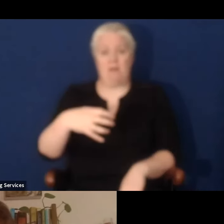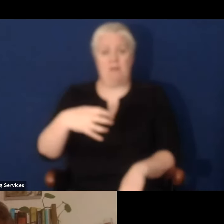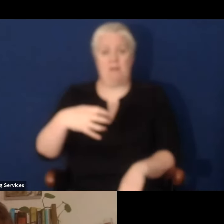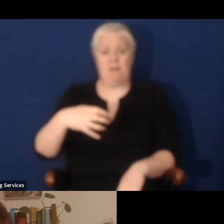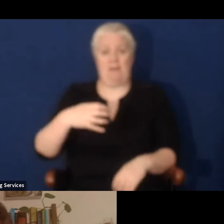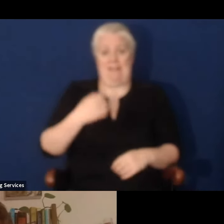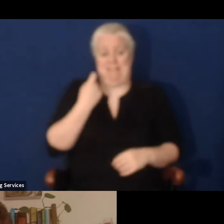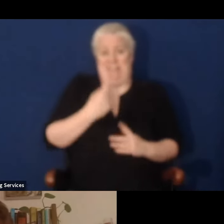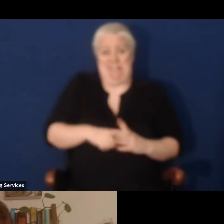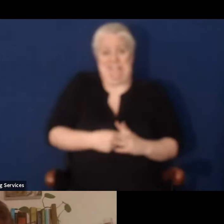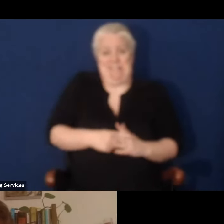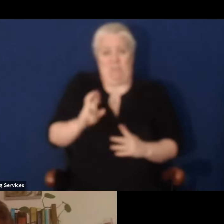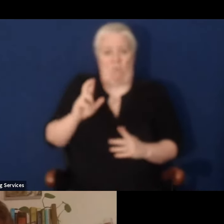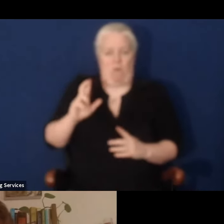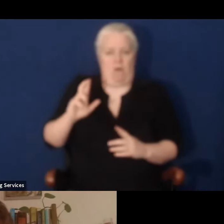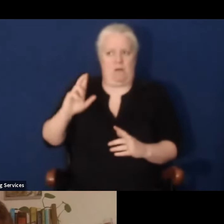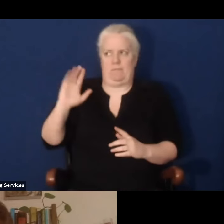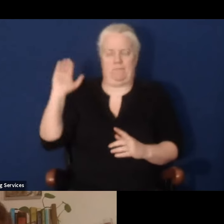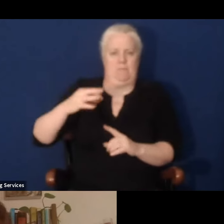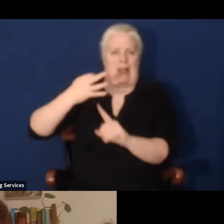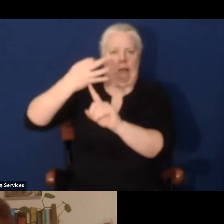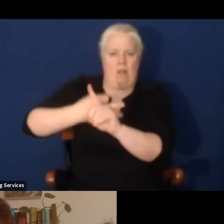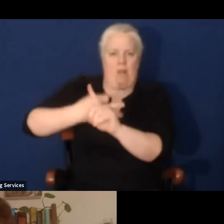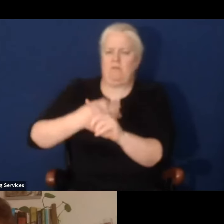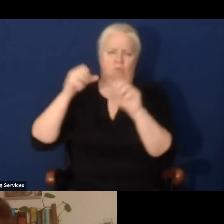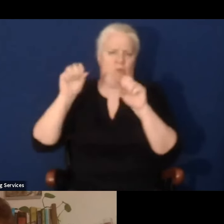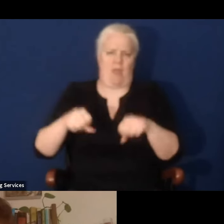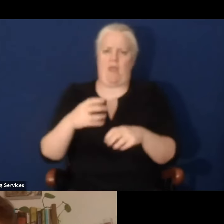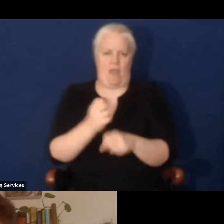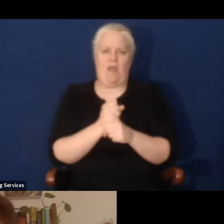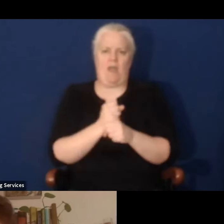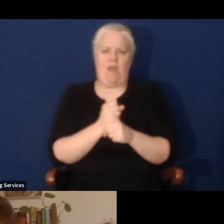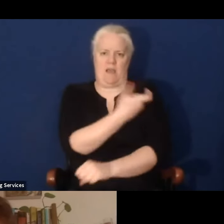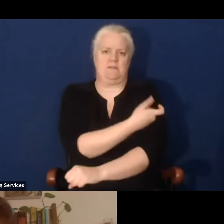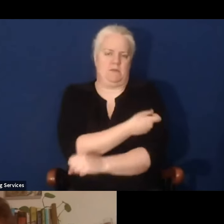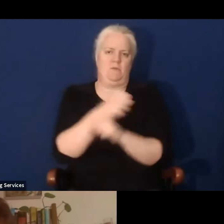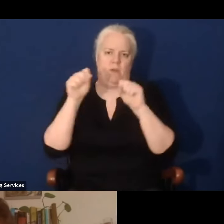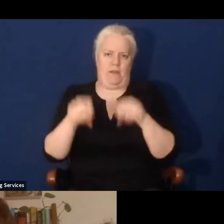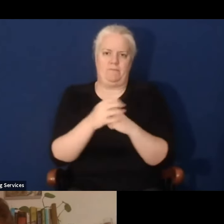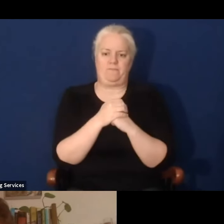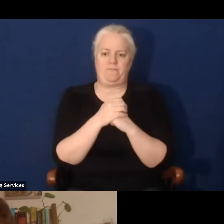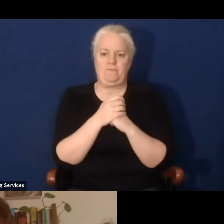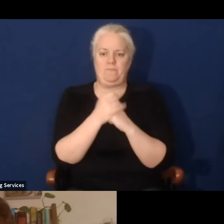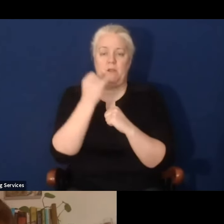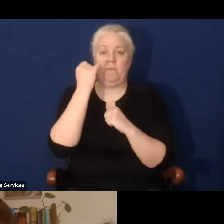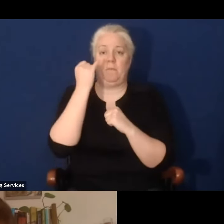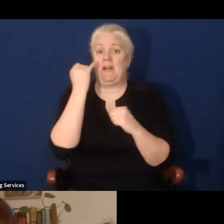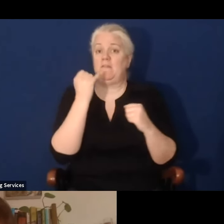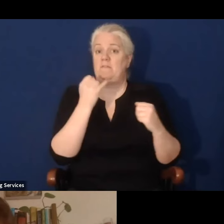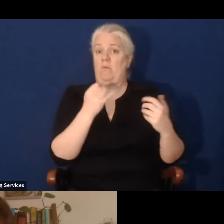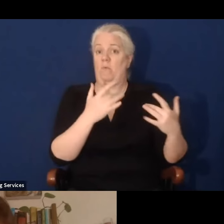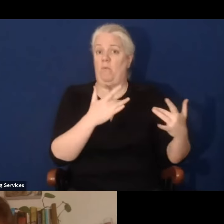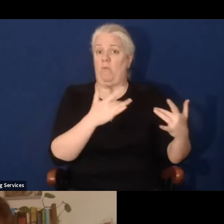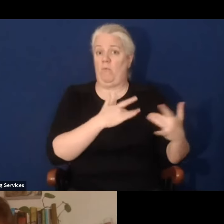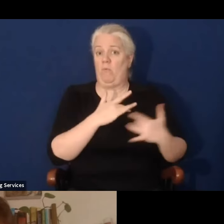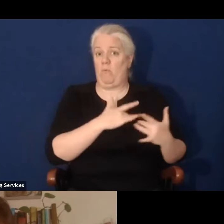taken the vaccine and they were part of the trial. But in all of these groups, the vaccine has not been shown to have any negative effect. So that said, anyone can choose to get vaccinated in any trimester right now according to the recommendation of the college of obstetricians. But if you're worried, 18 weeks and older, they're already in the clinical studies right now. That's ongoing.